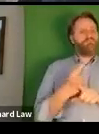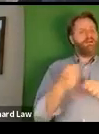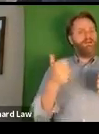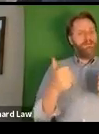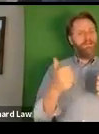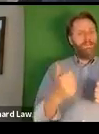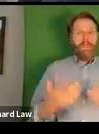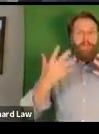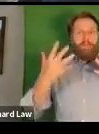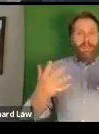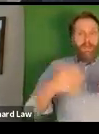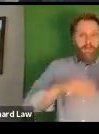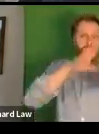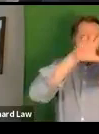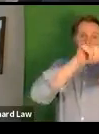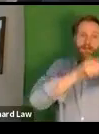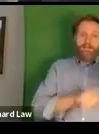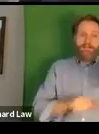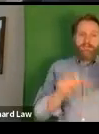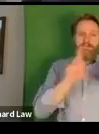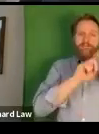and I'll try to sort of balance these as much as I can